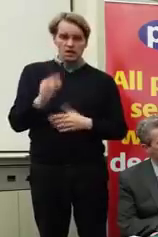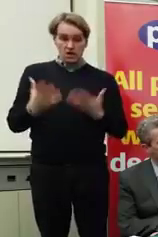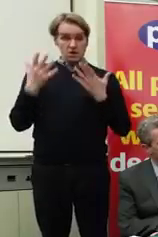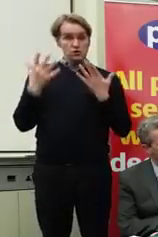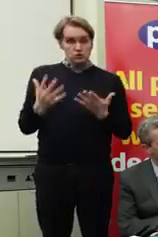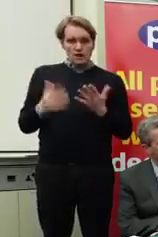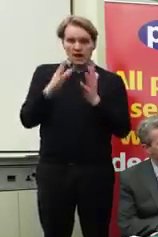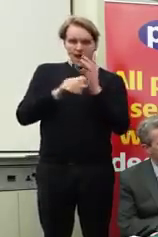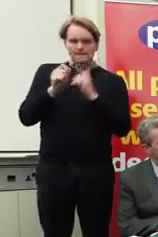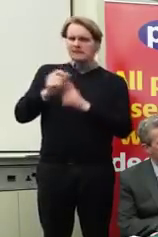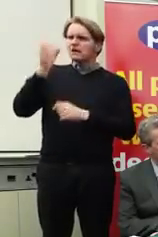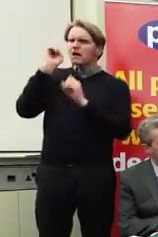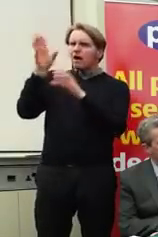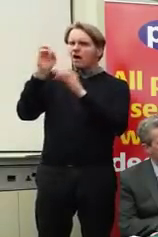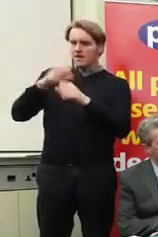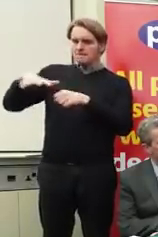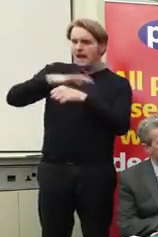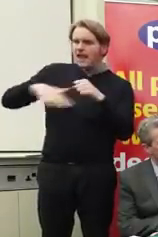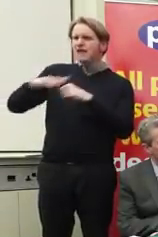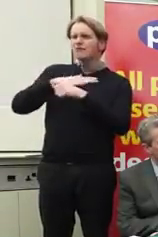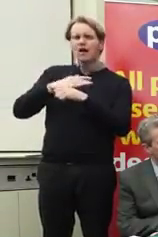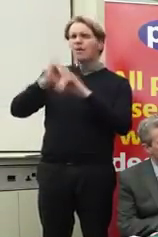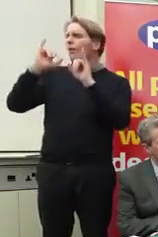of our public services as a result of eight years of austerity now's the time to